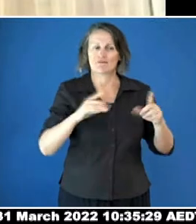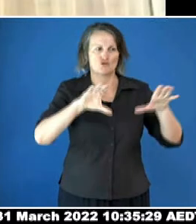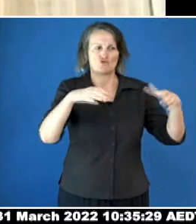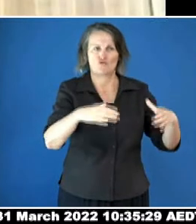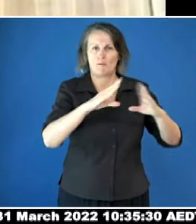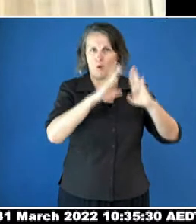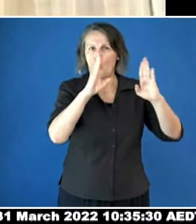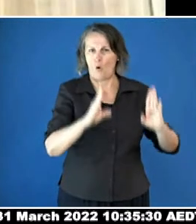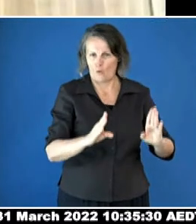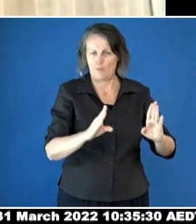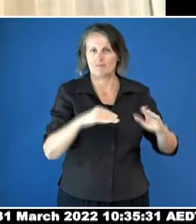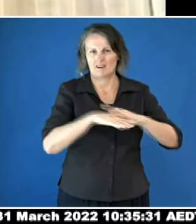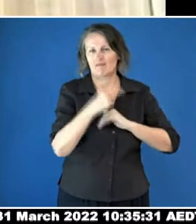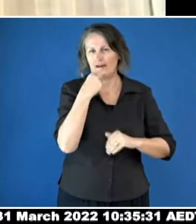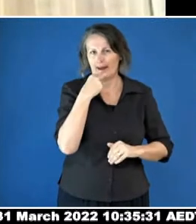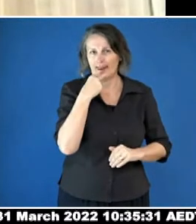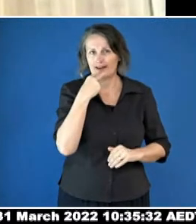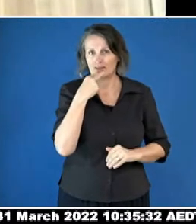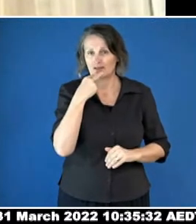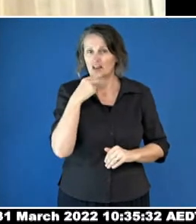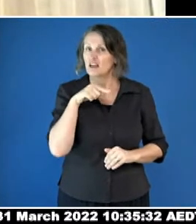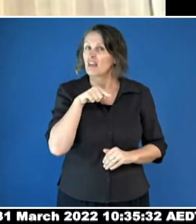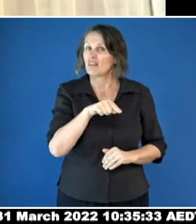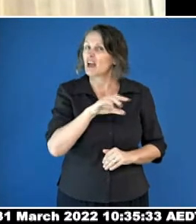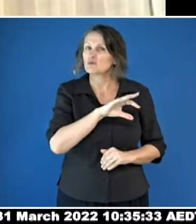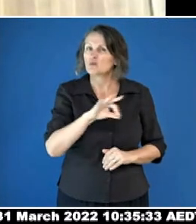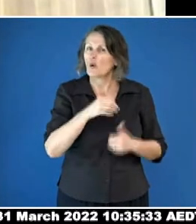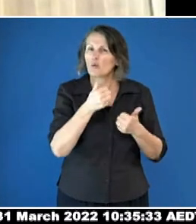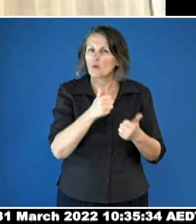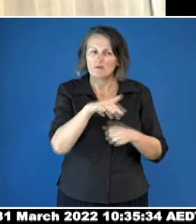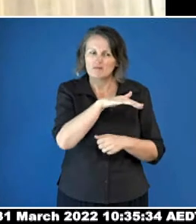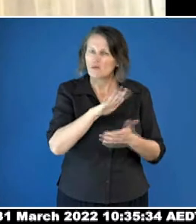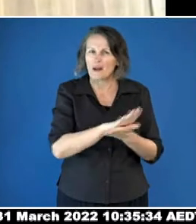residential facility in Adelaide. Yeah. MS EASTMAN: And that wasn't a particularly happy place for you.